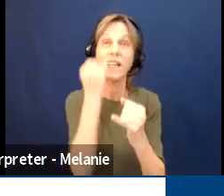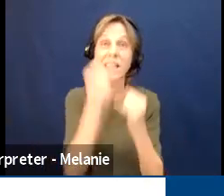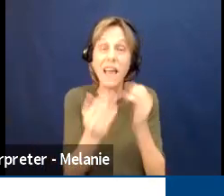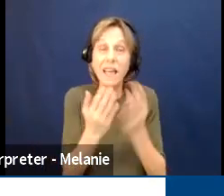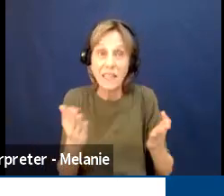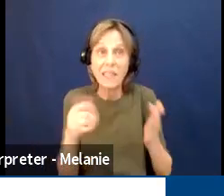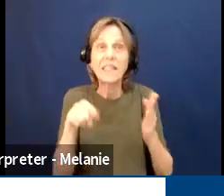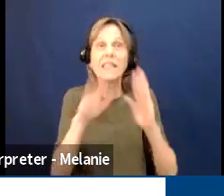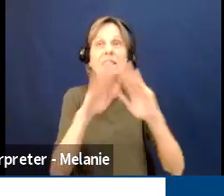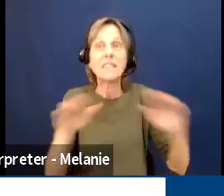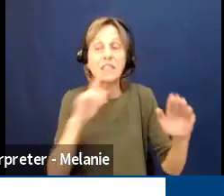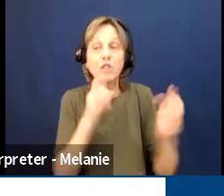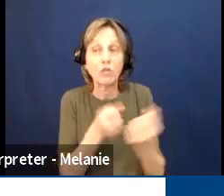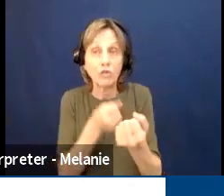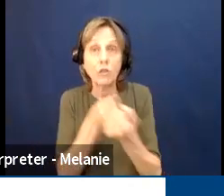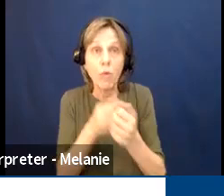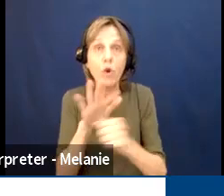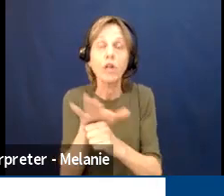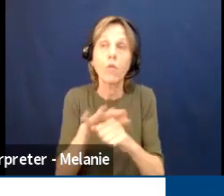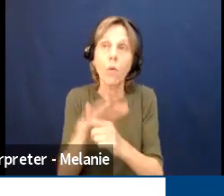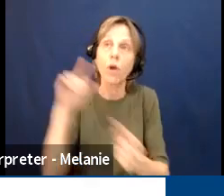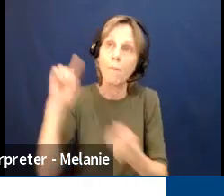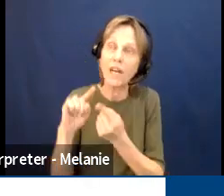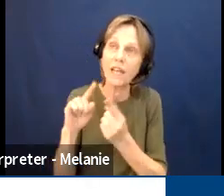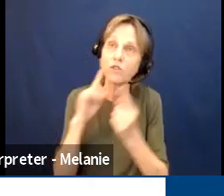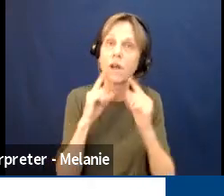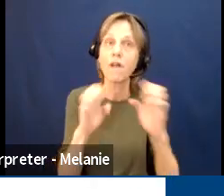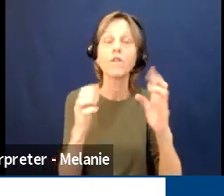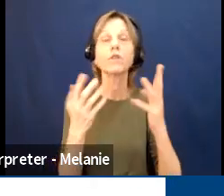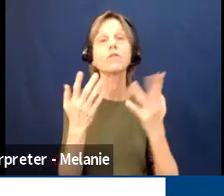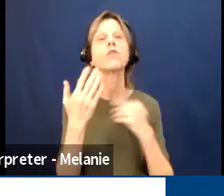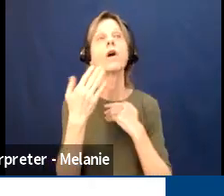mitigation efforts so in Estes Park the city had been working for a number of years on how to help